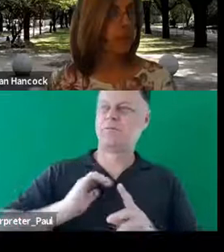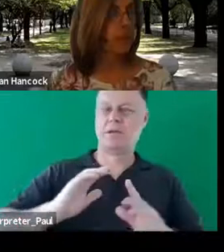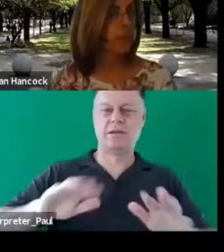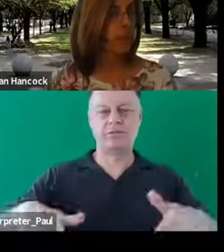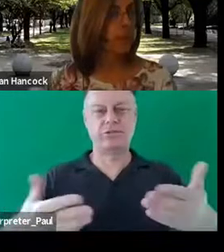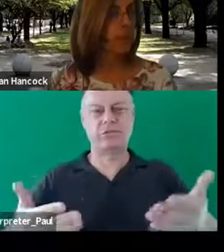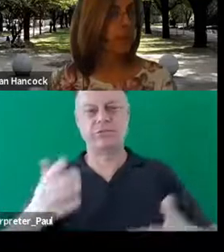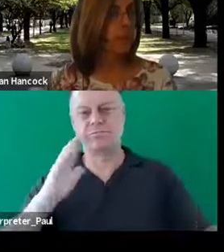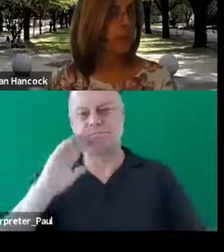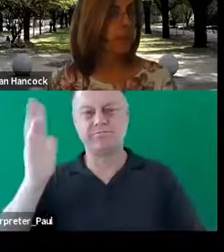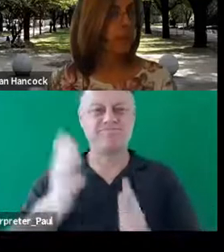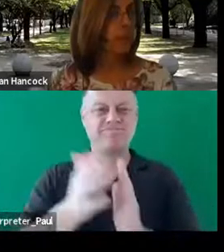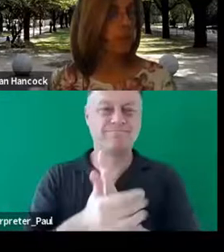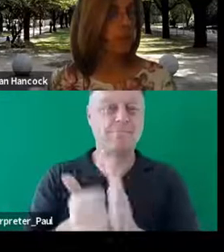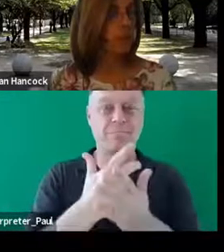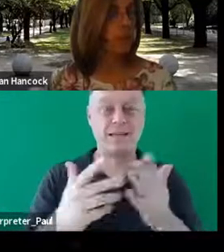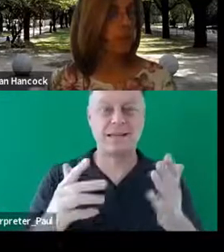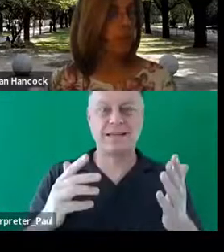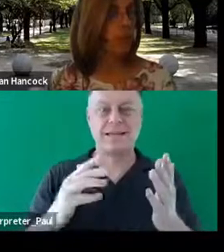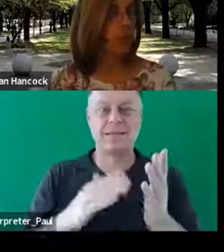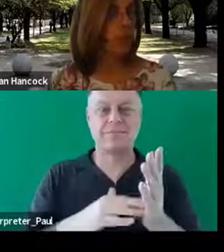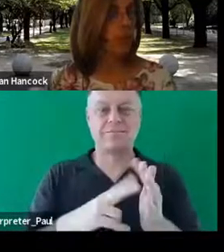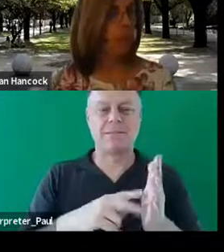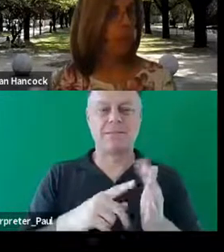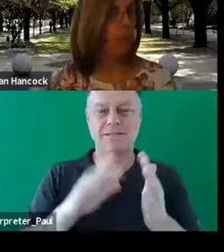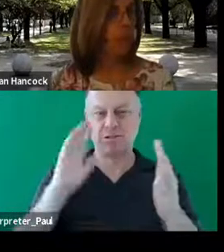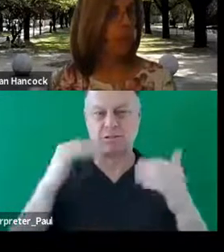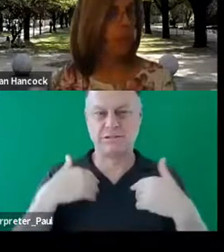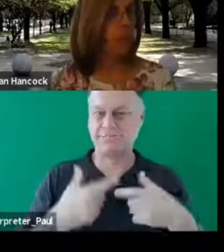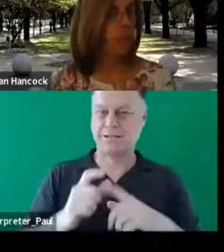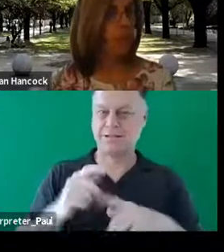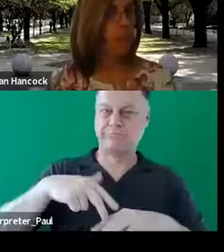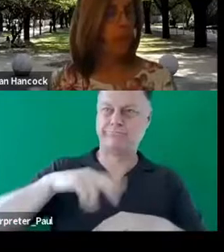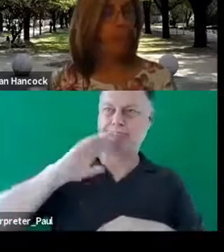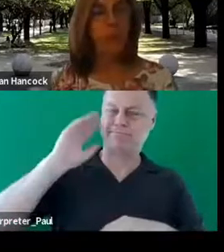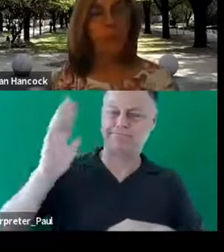often a difficulty for many of our mentees, the mentoring session may be dedicated to